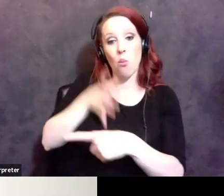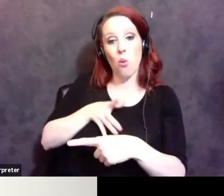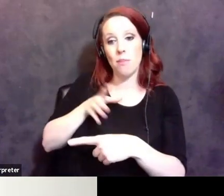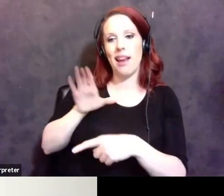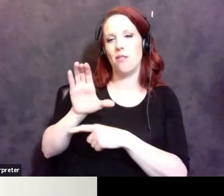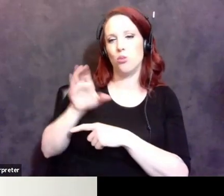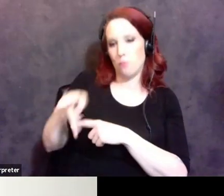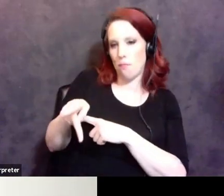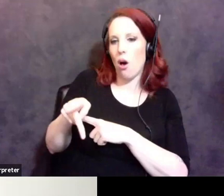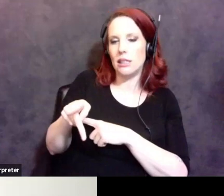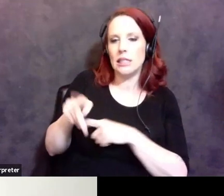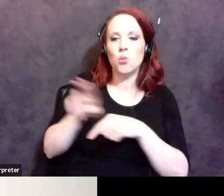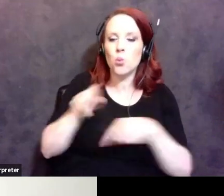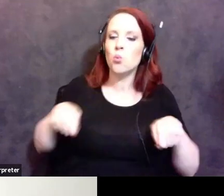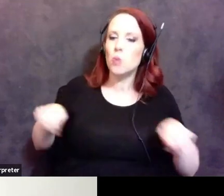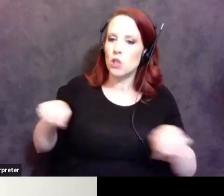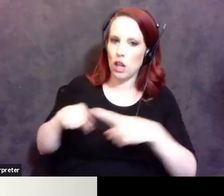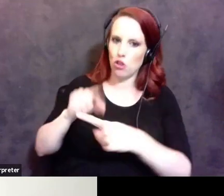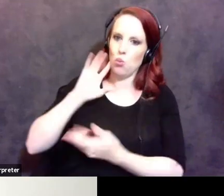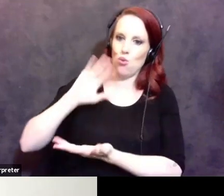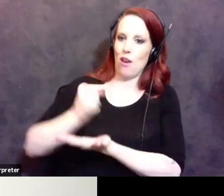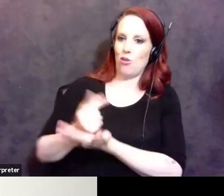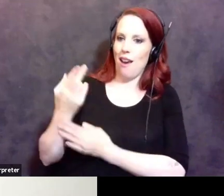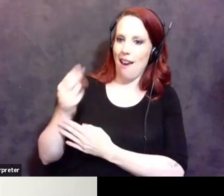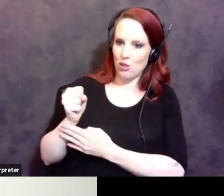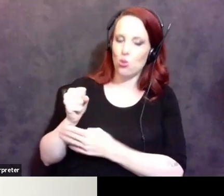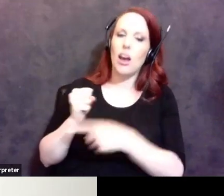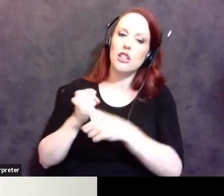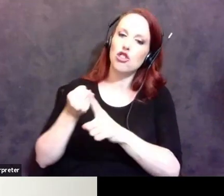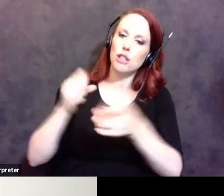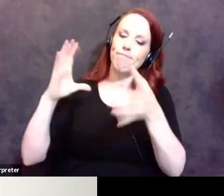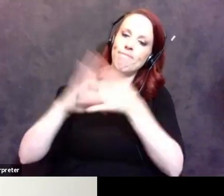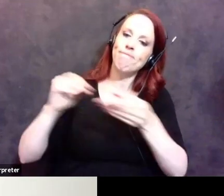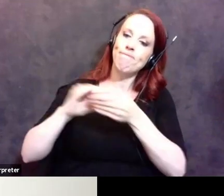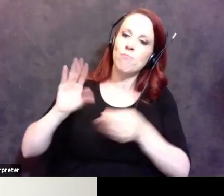she is a wheelchair user and talking about all the technology she uses as she goes to